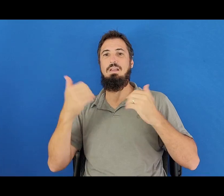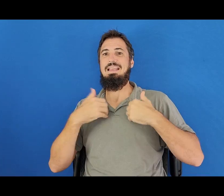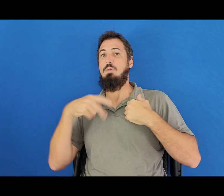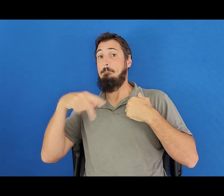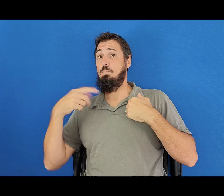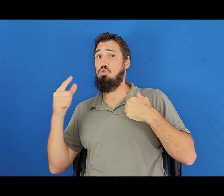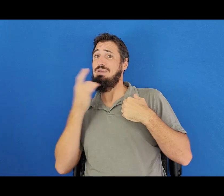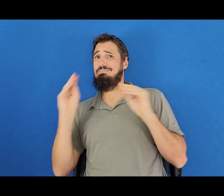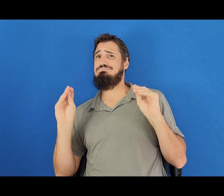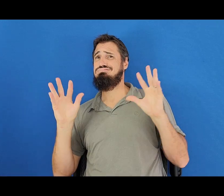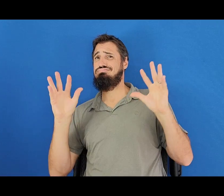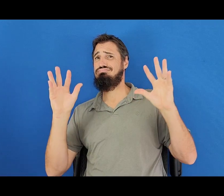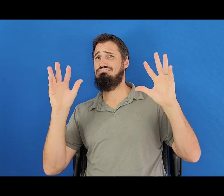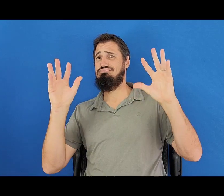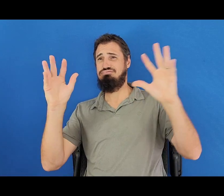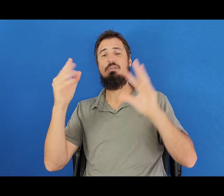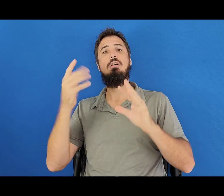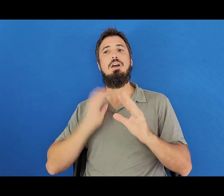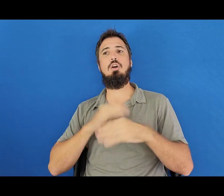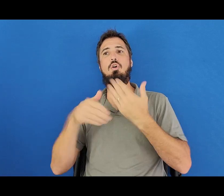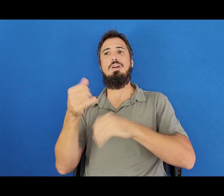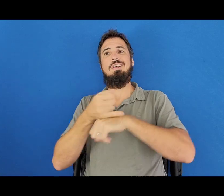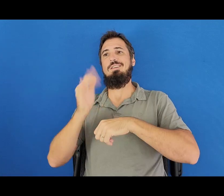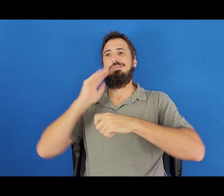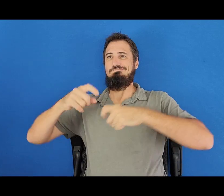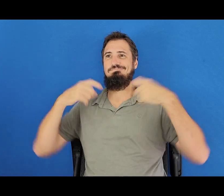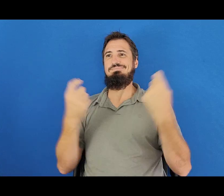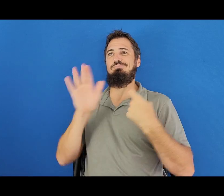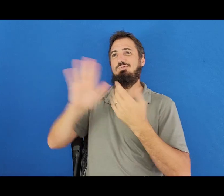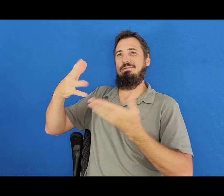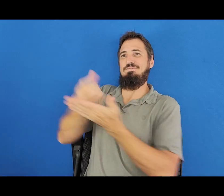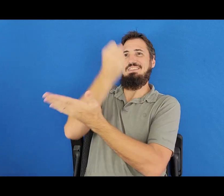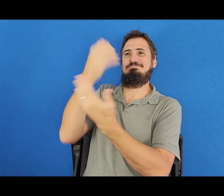and green lights as our entire island continues to celebrate your victory.